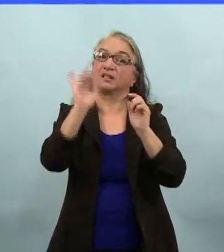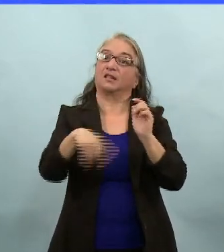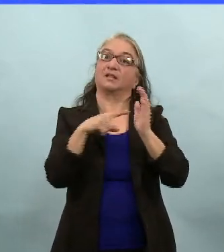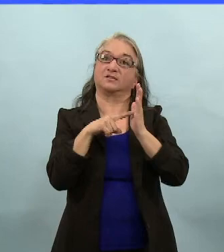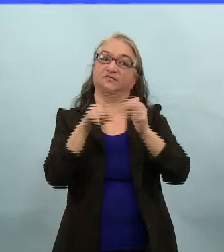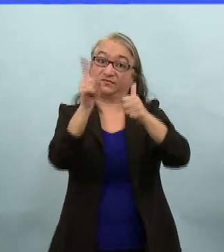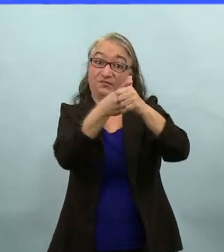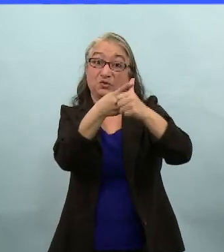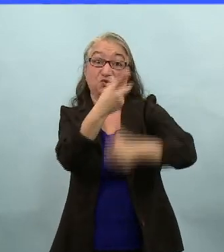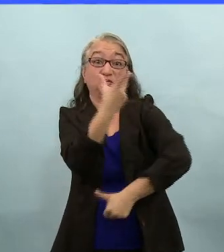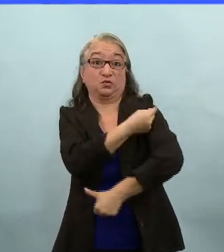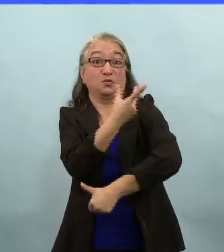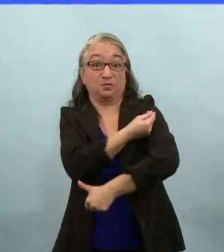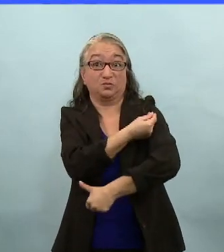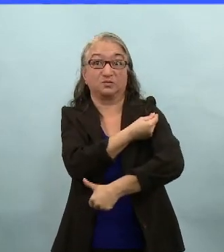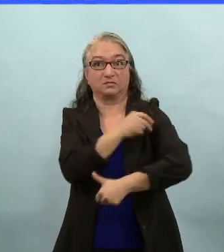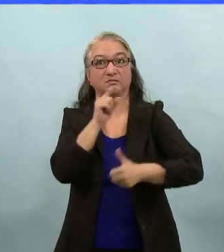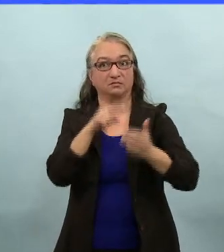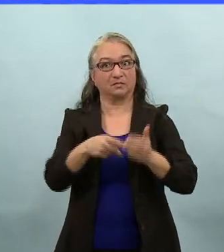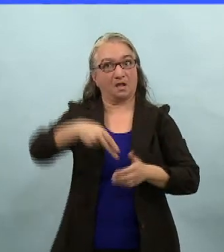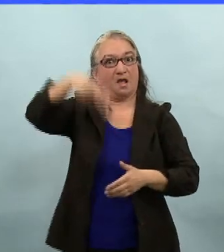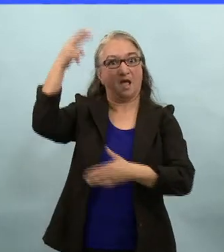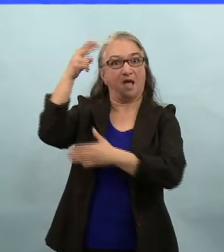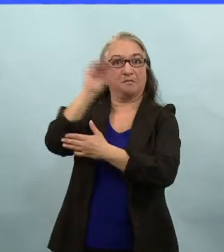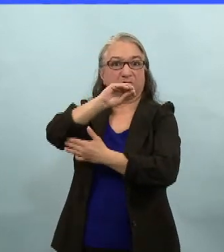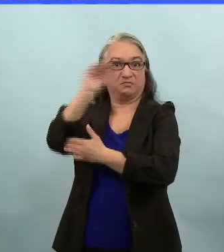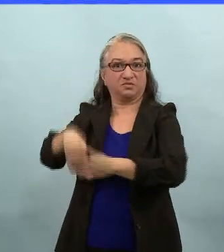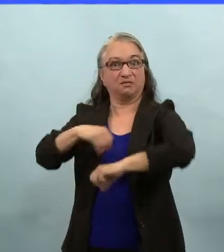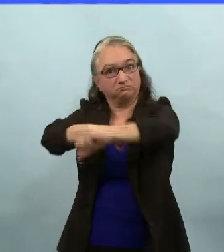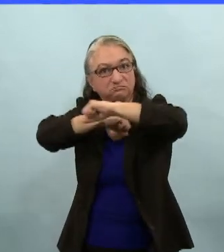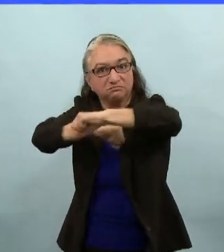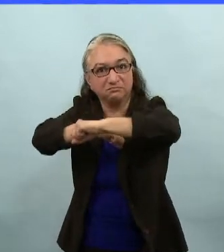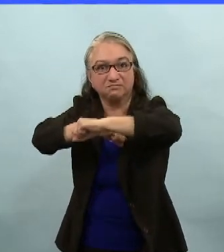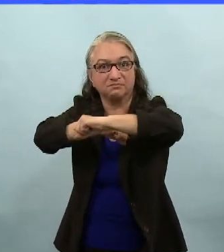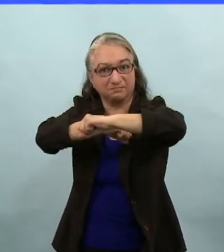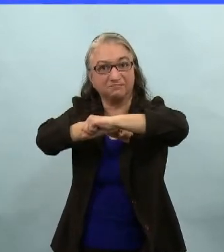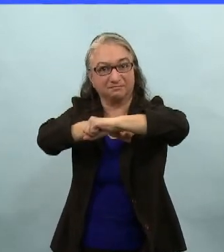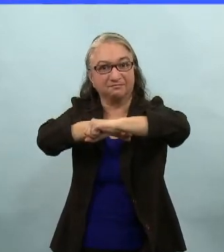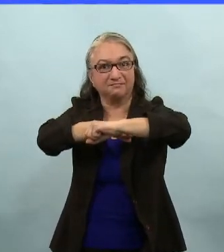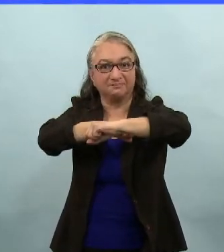and that graph was looking at all people who had one dose regardless of the timing of that dose